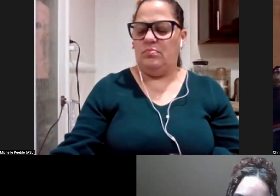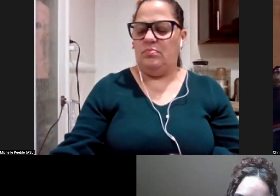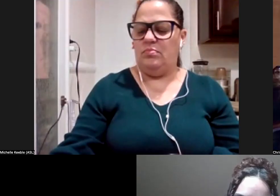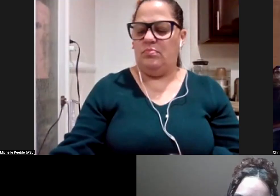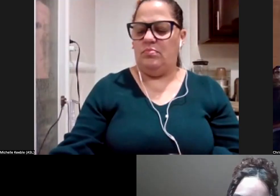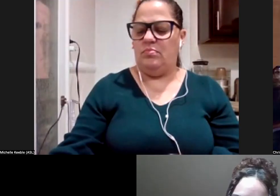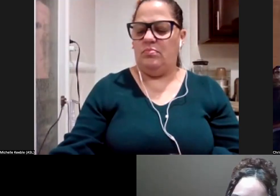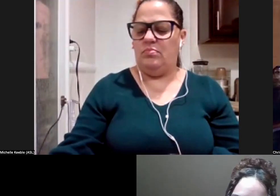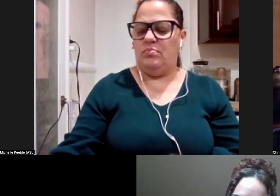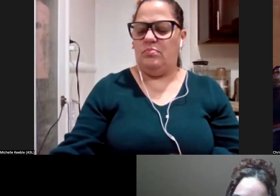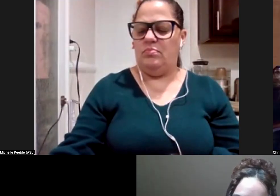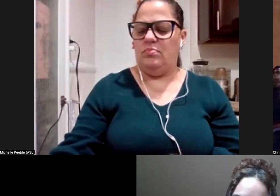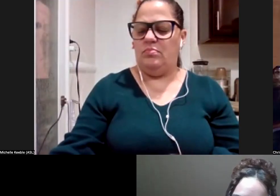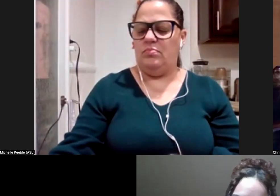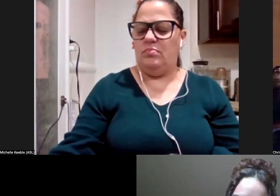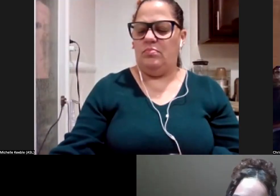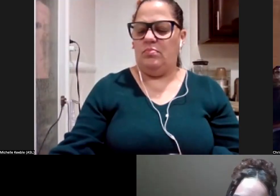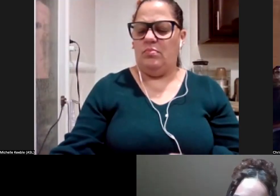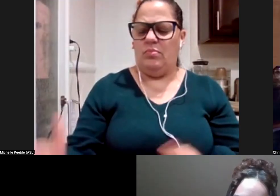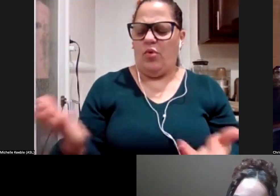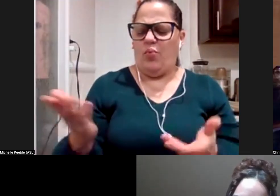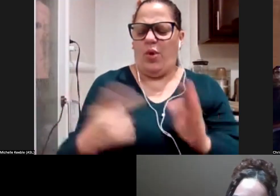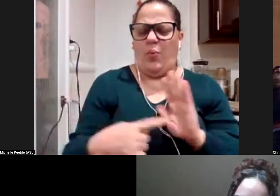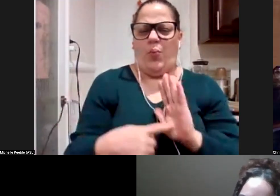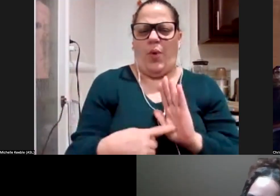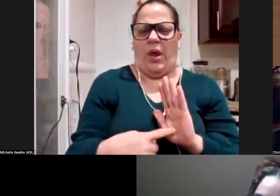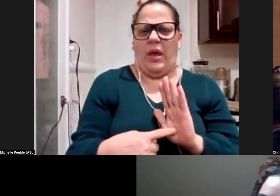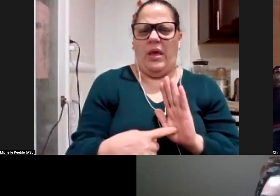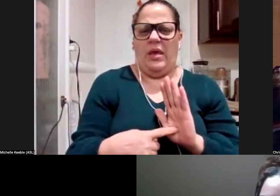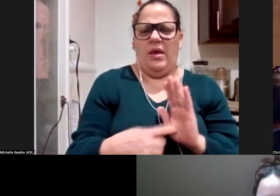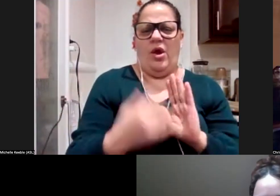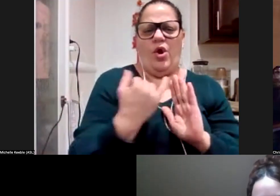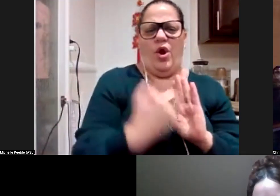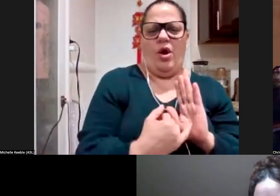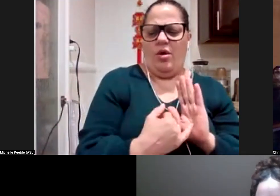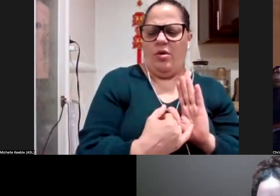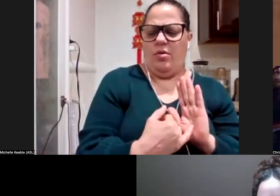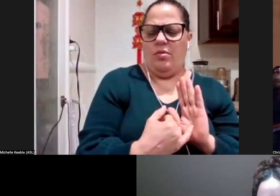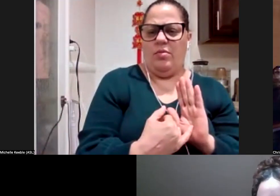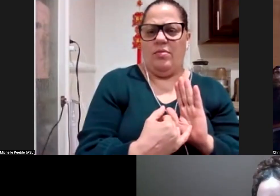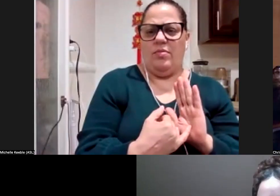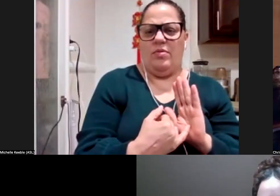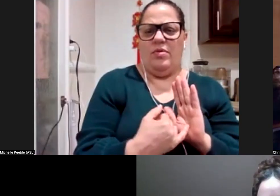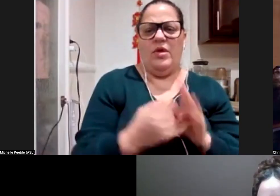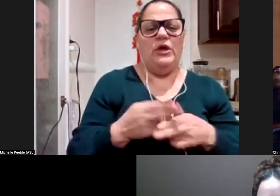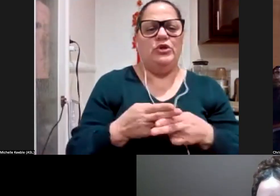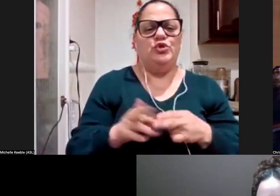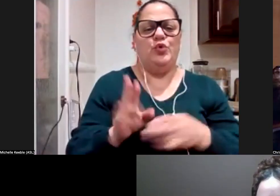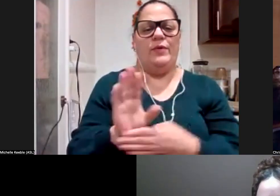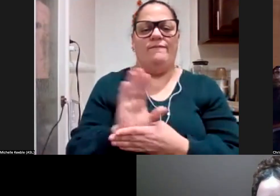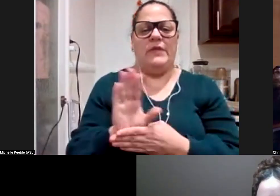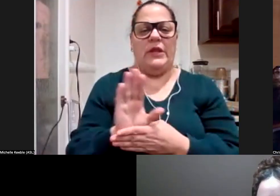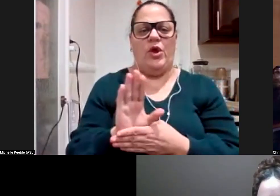[GROVER] in what way? Uh her art or her [CHRIS] It's just in a short video clip about